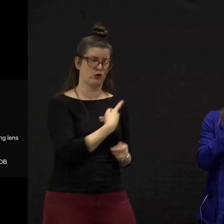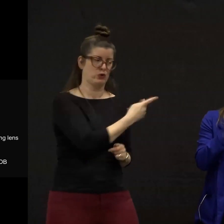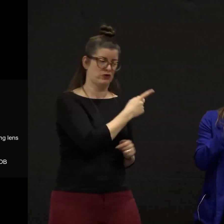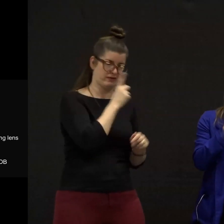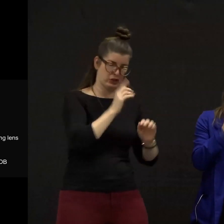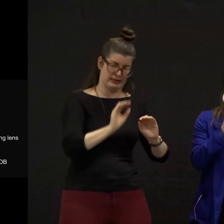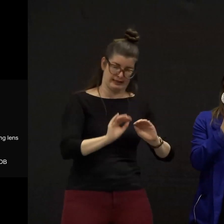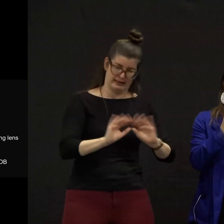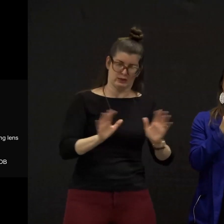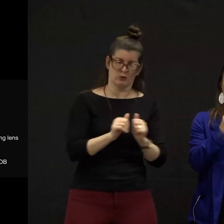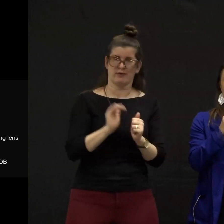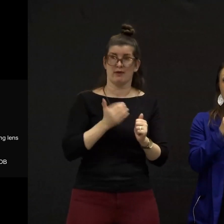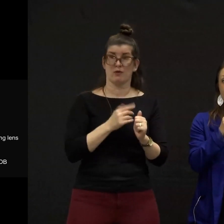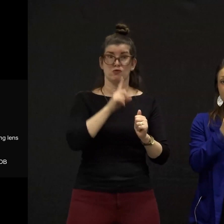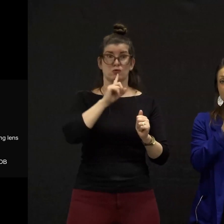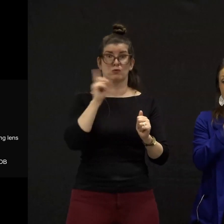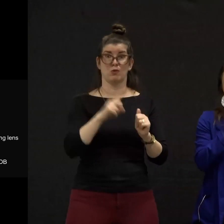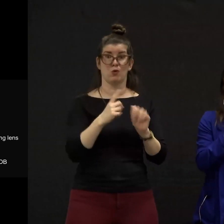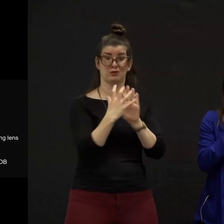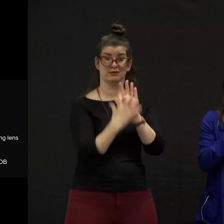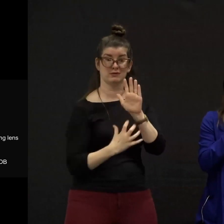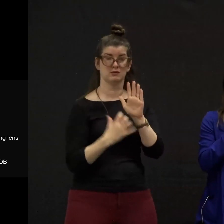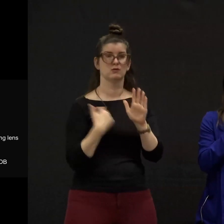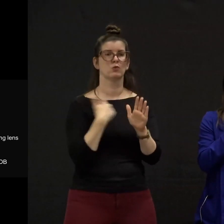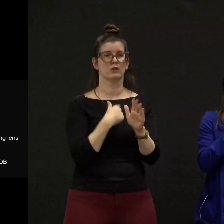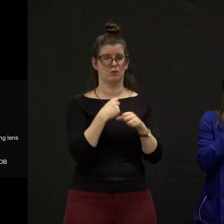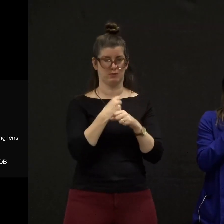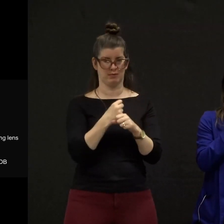that we will make clinical recommendations.